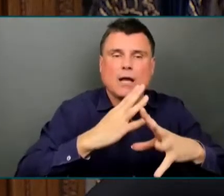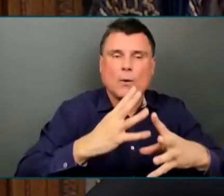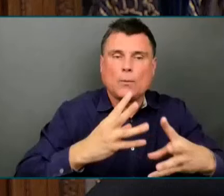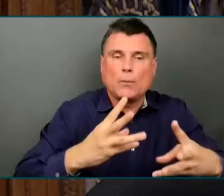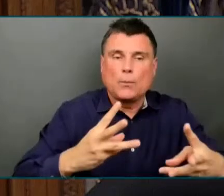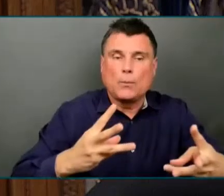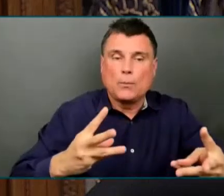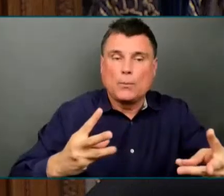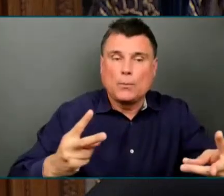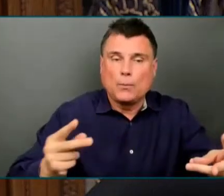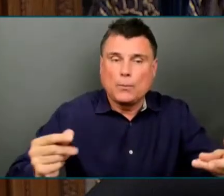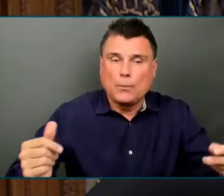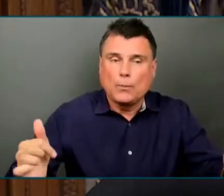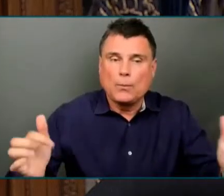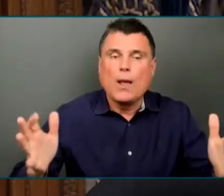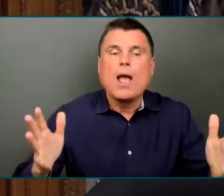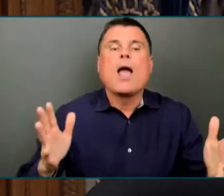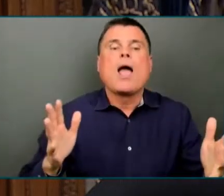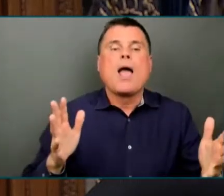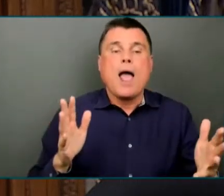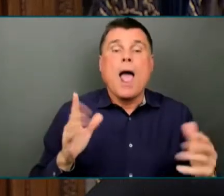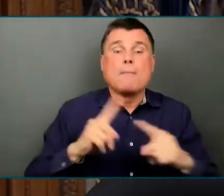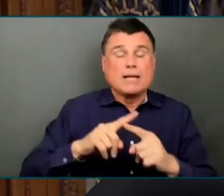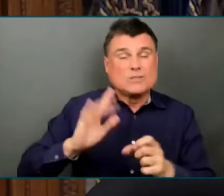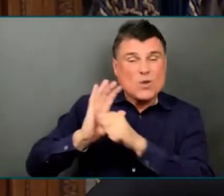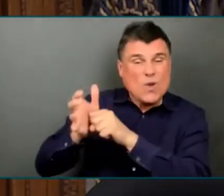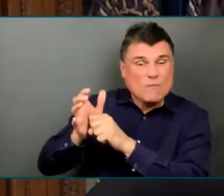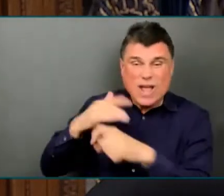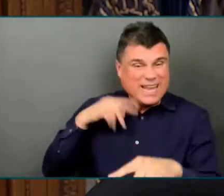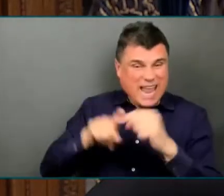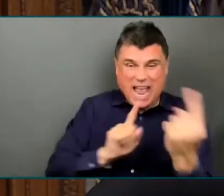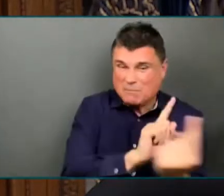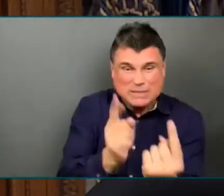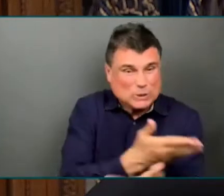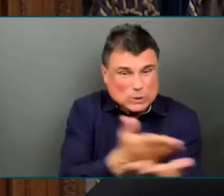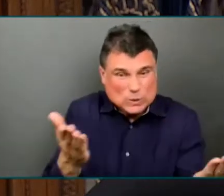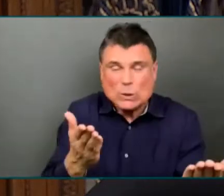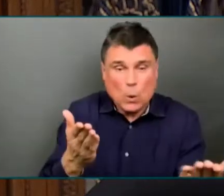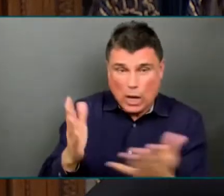standards will work best for them. We know this process will require culture change,